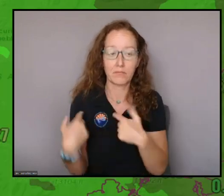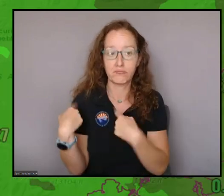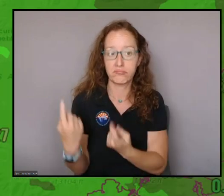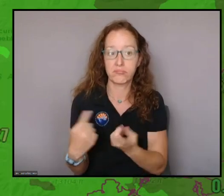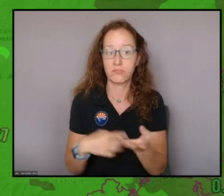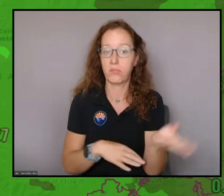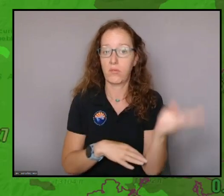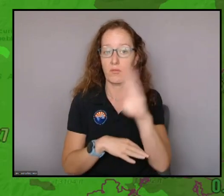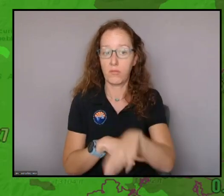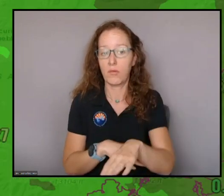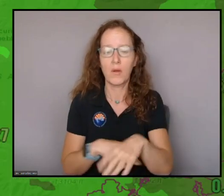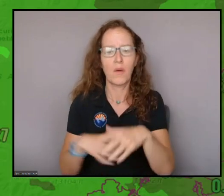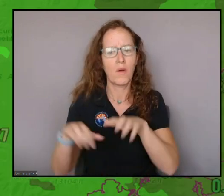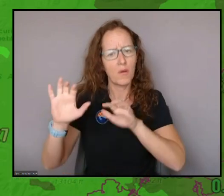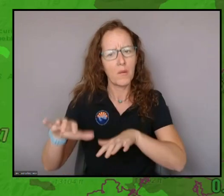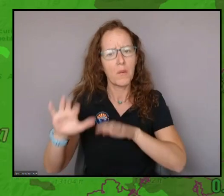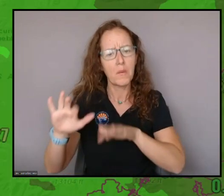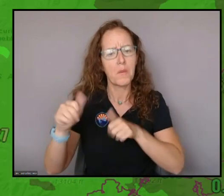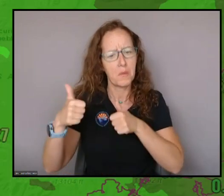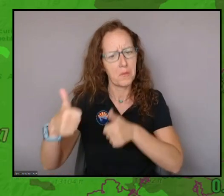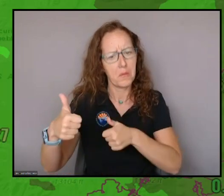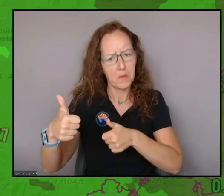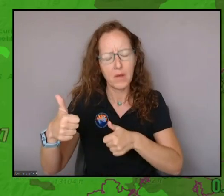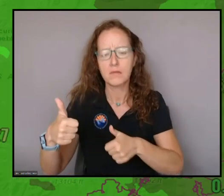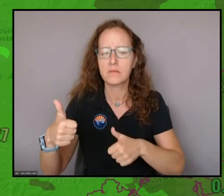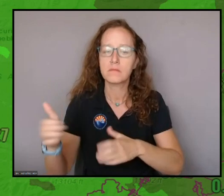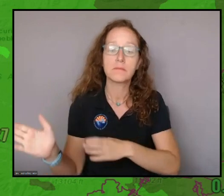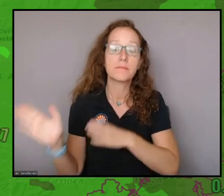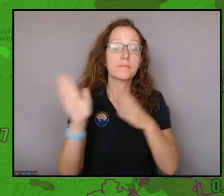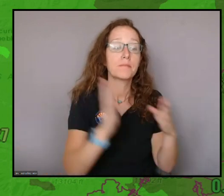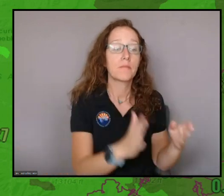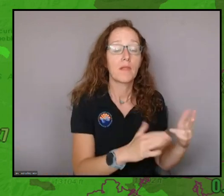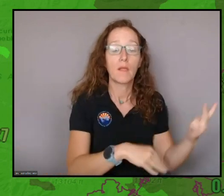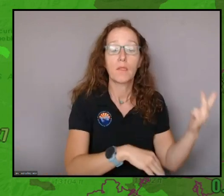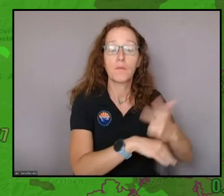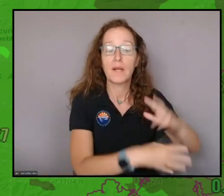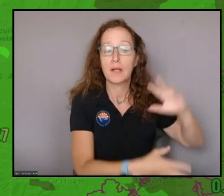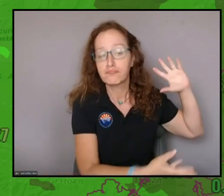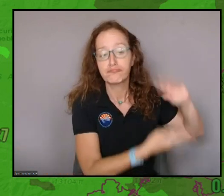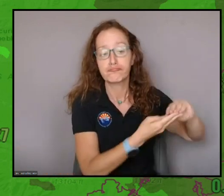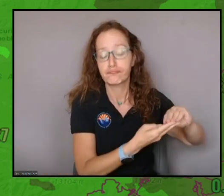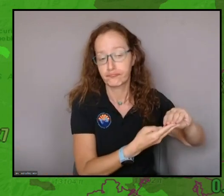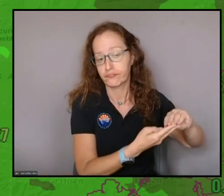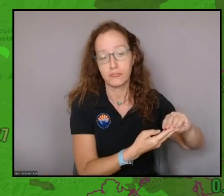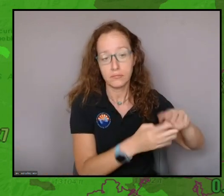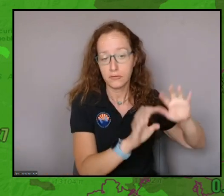to the other side, we can look at a three-day rainfall total. Um this is how much rain has fallen the past three days. And